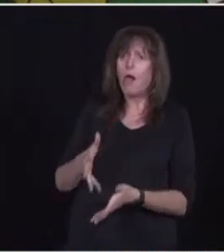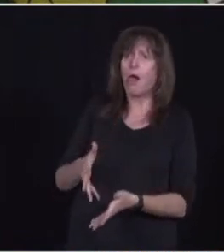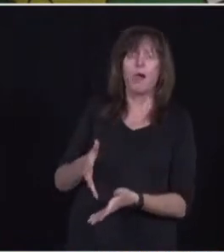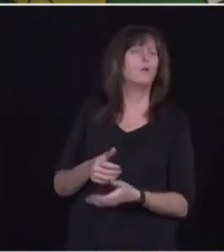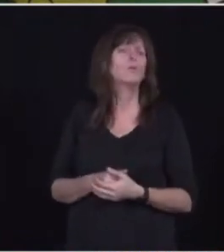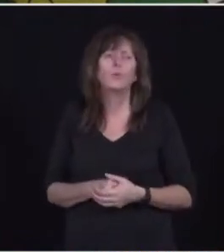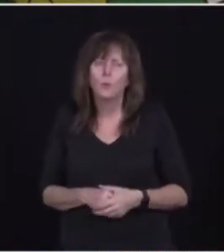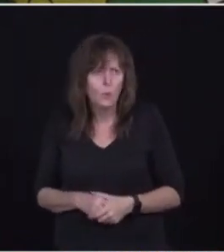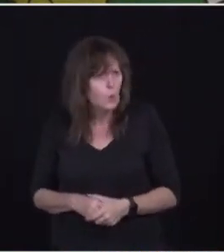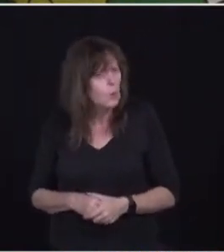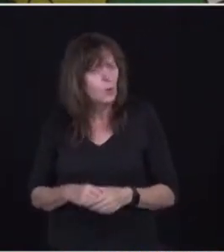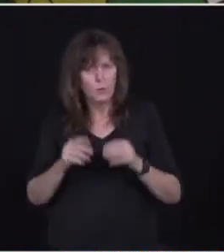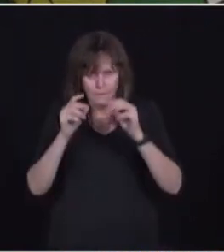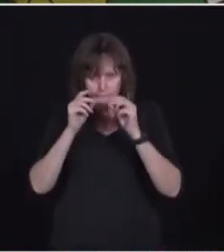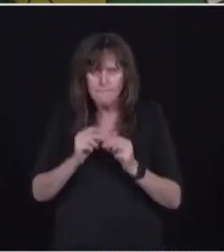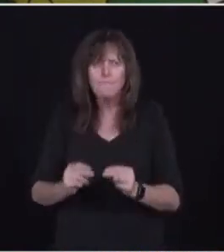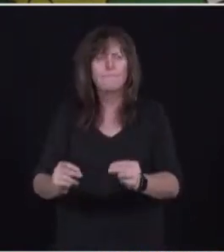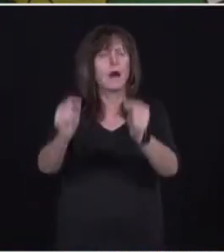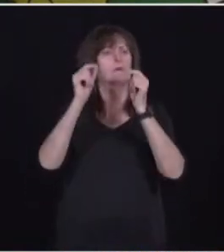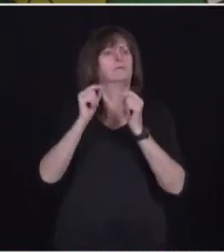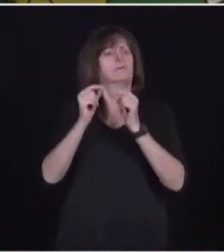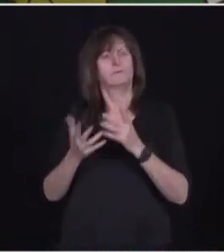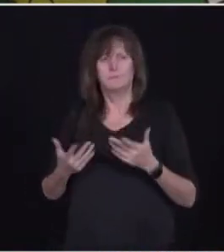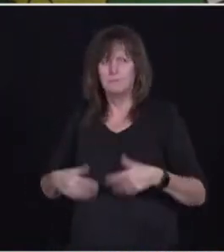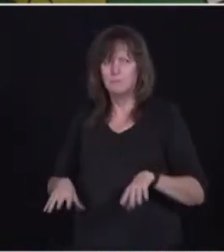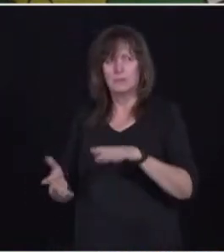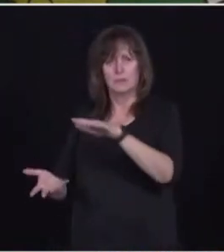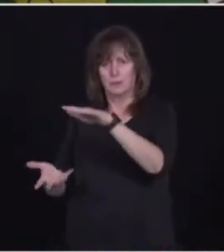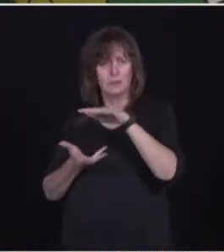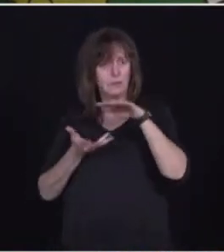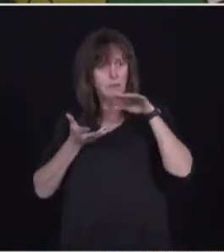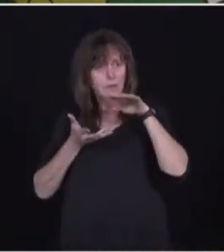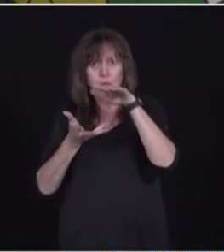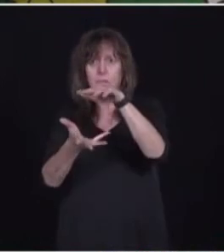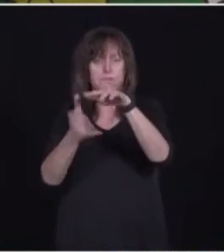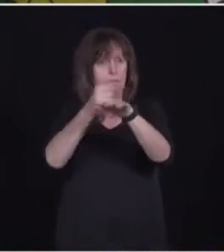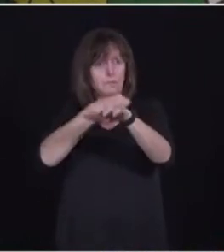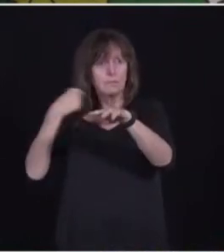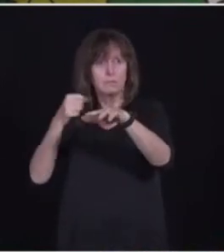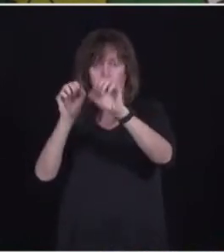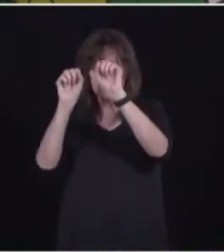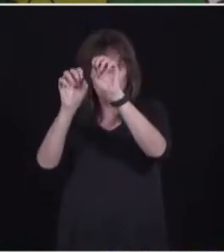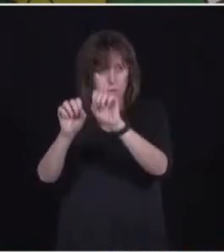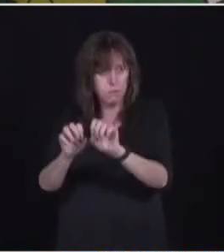efficient that none of those vaccines are going to sit around for more than the time that we